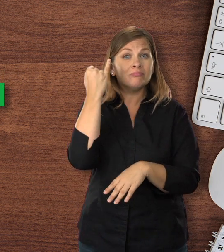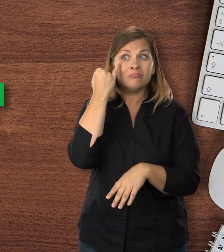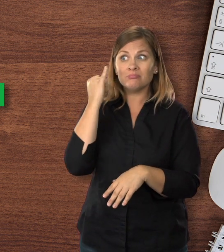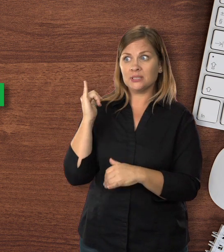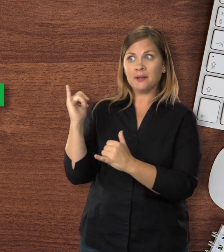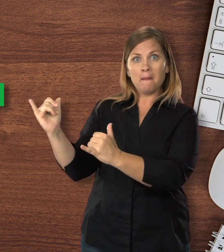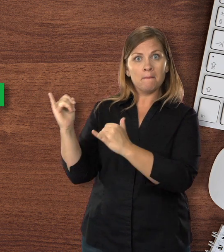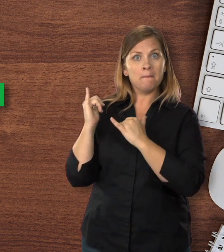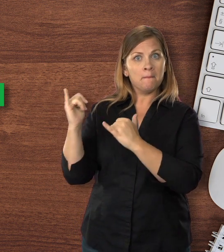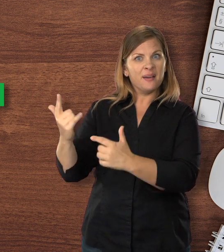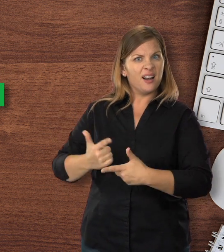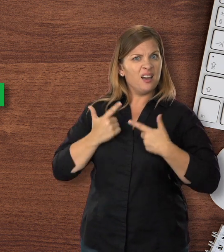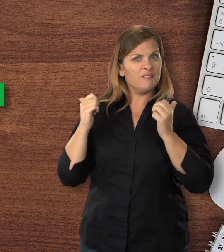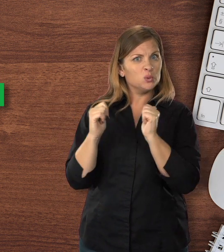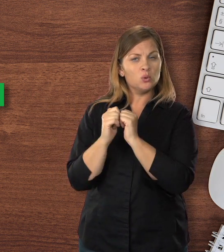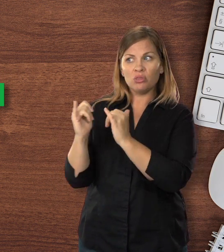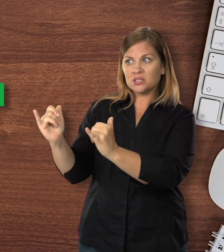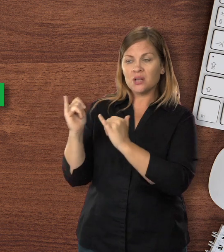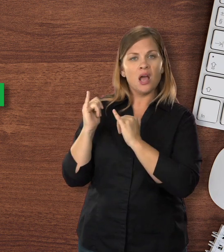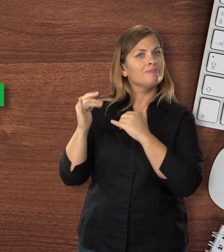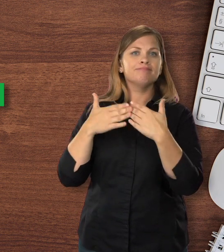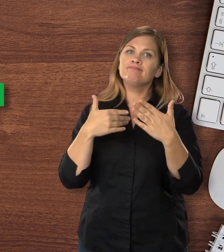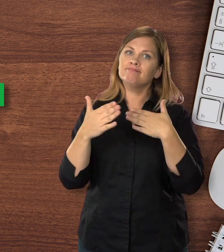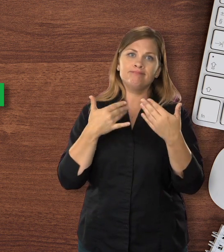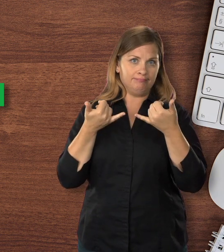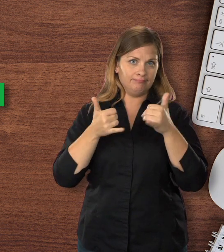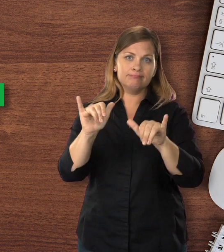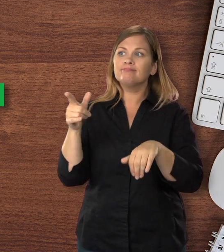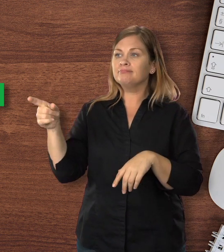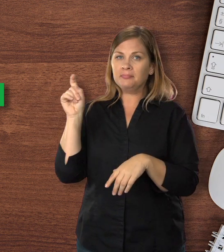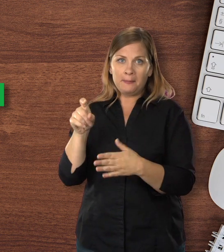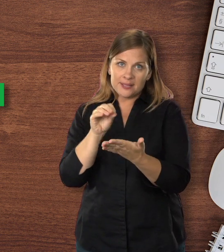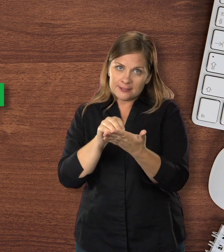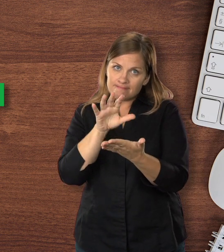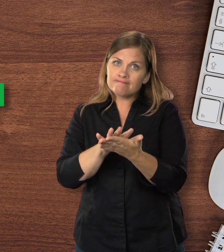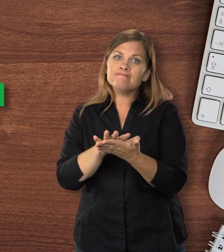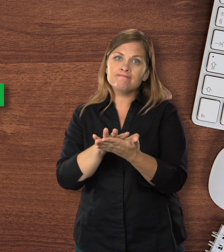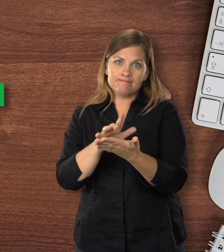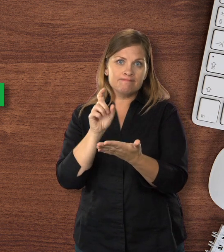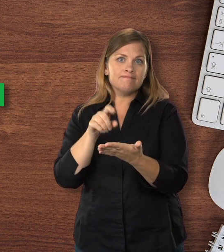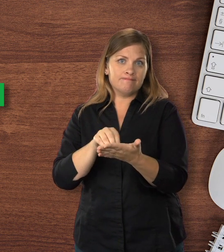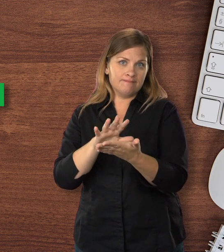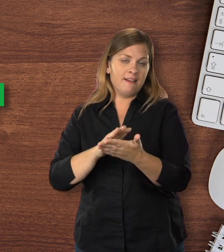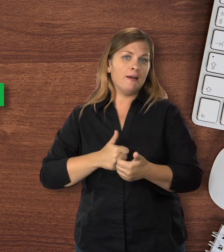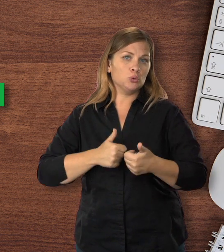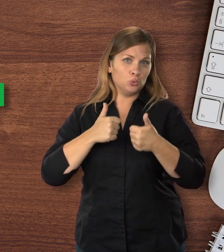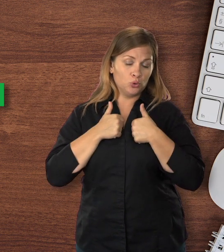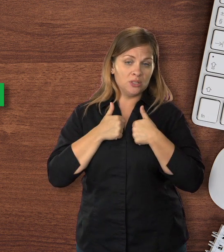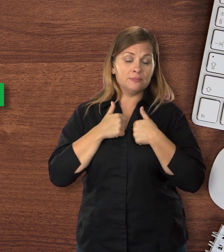his or her street address in Minnesota. Make sure your witness writes in an address here,